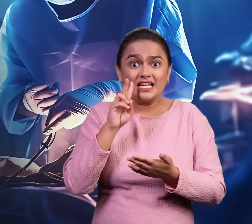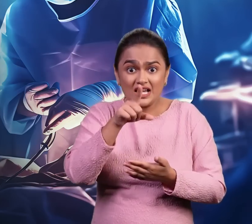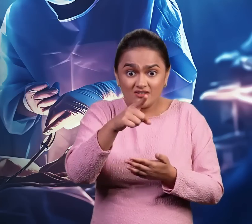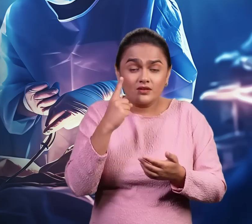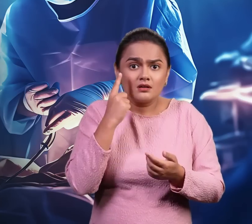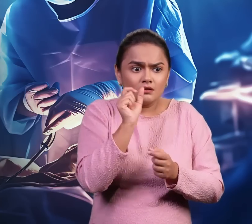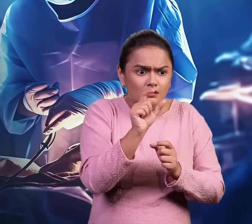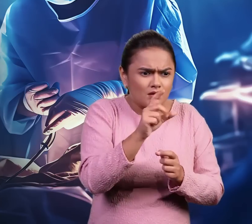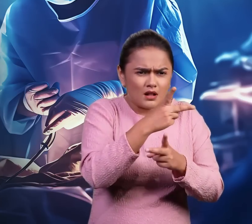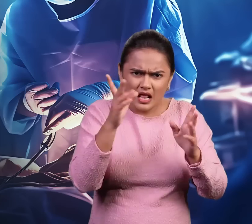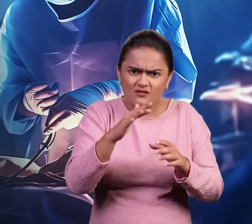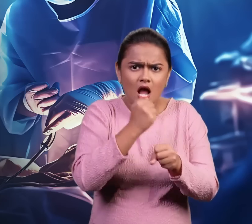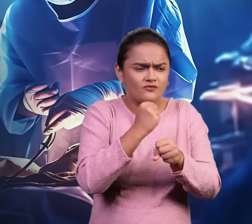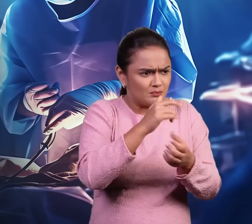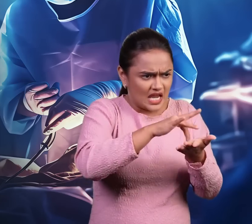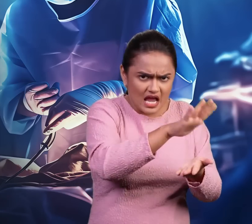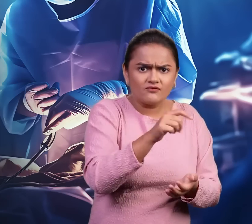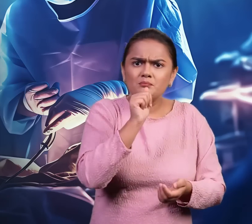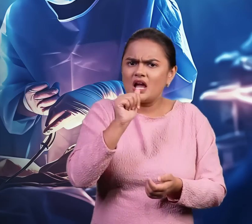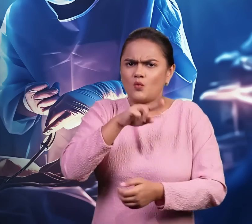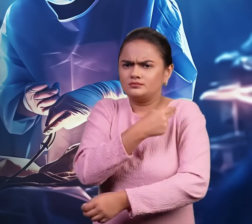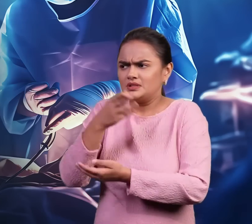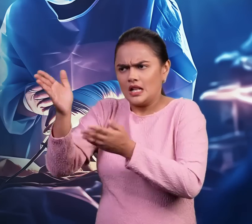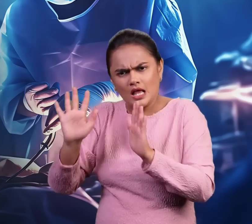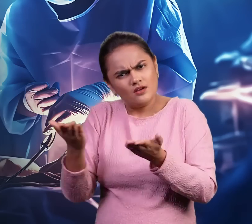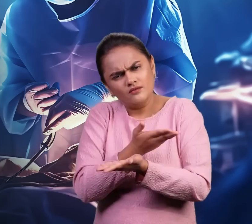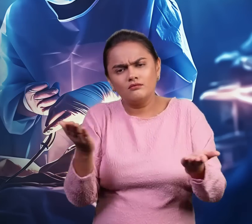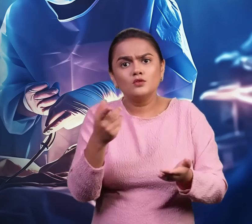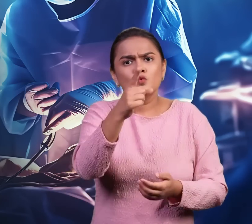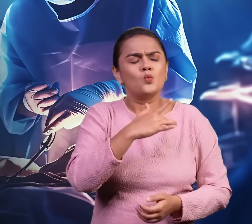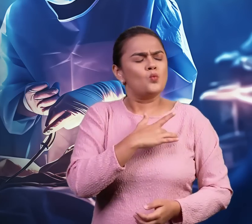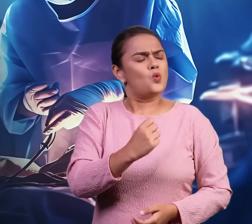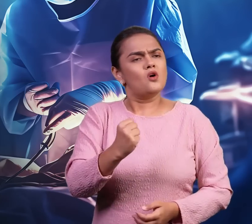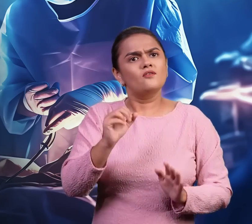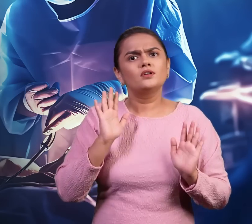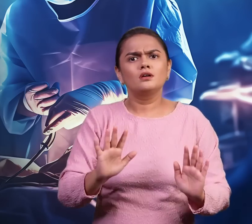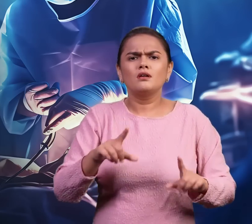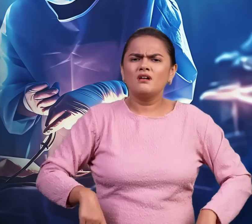in both government and private sectors. So, live your life confidently.